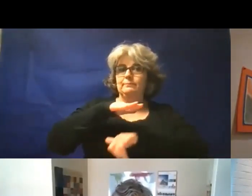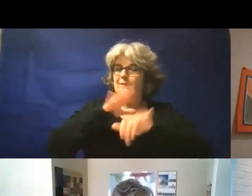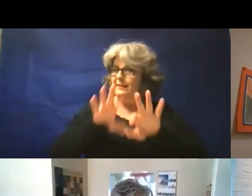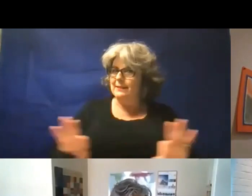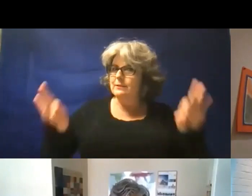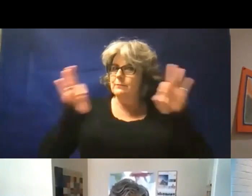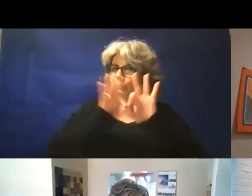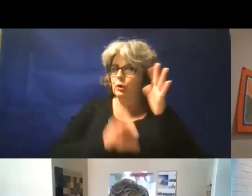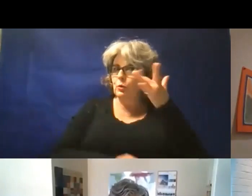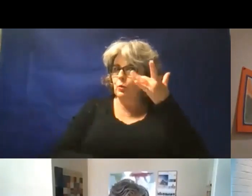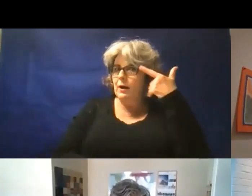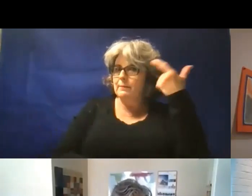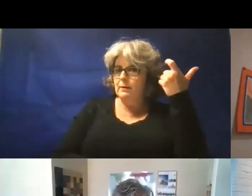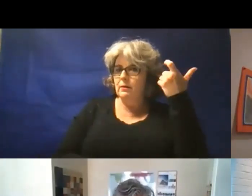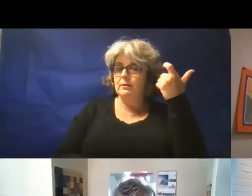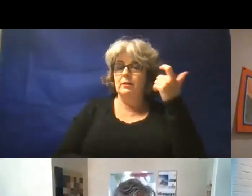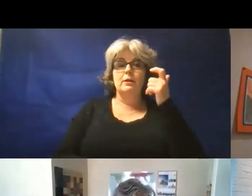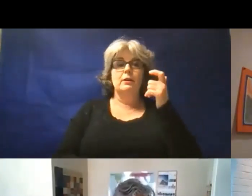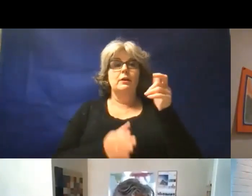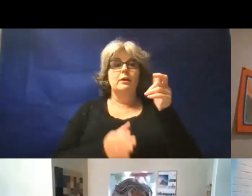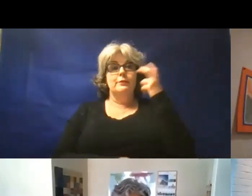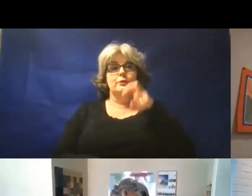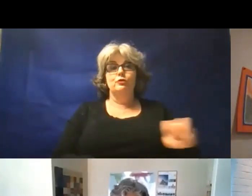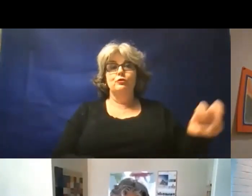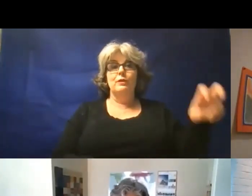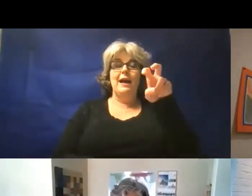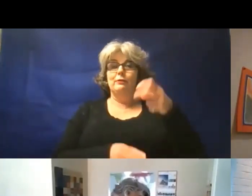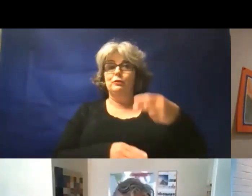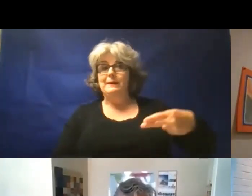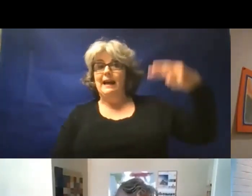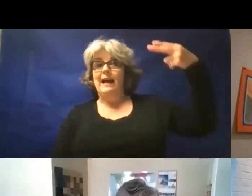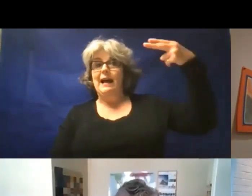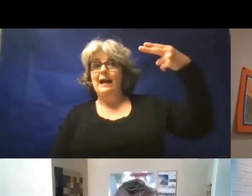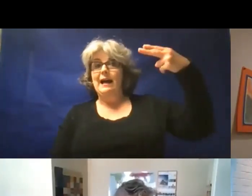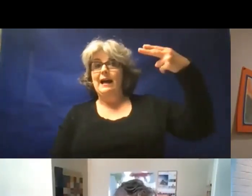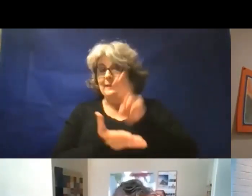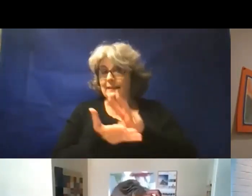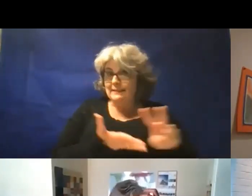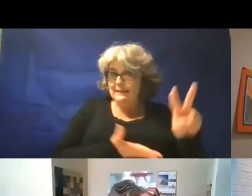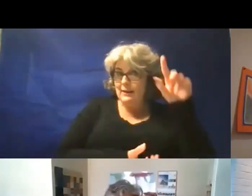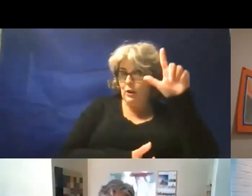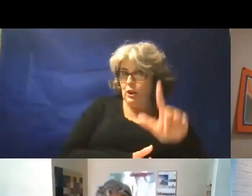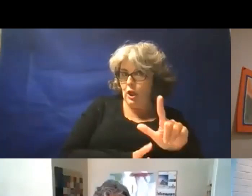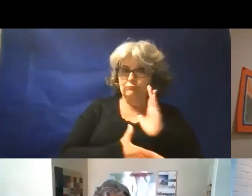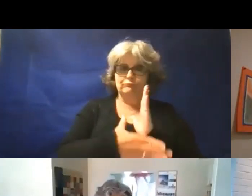you wouldn't want the travel notice one week to be high and the next week to be low so we give it